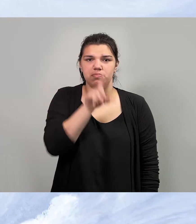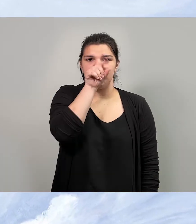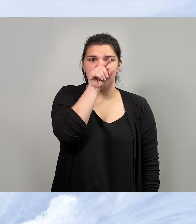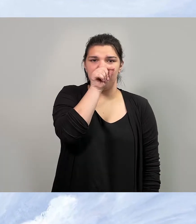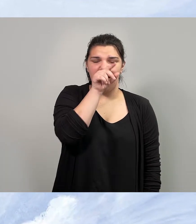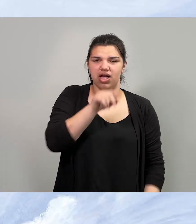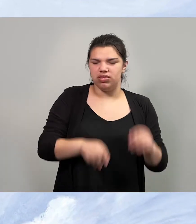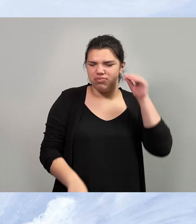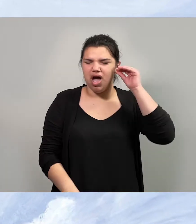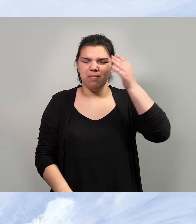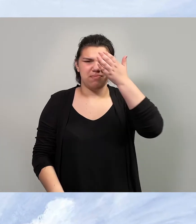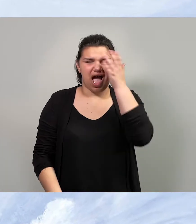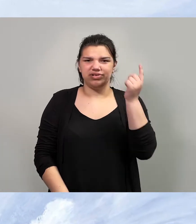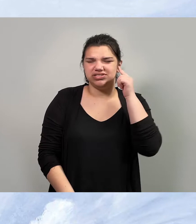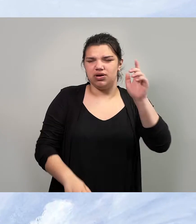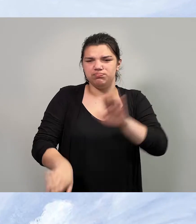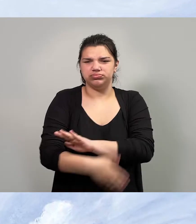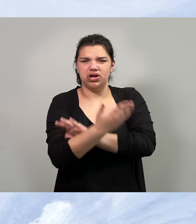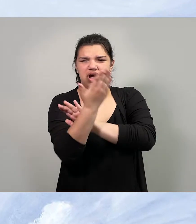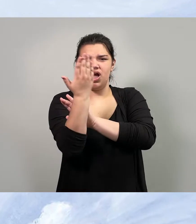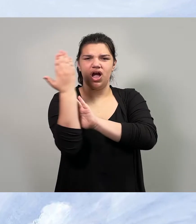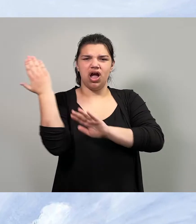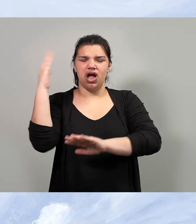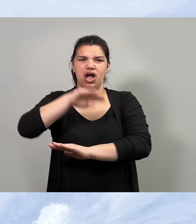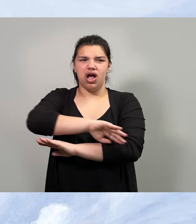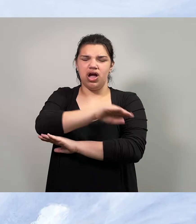Parrot Polly squawked into the pirate's ear from morning to night.